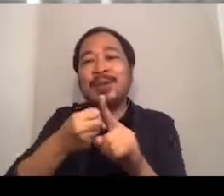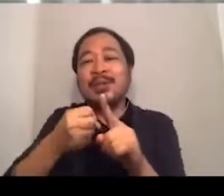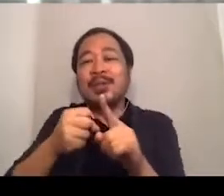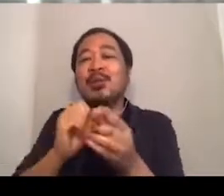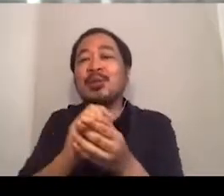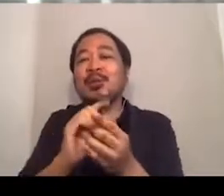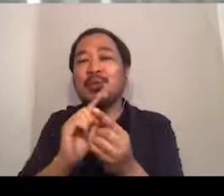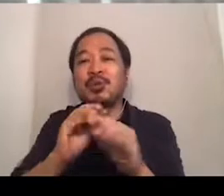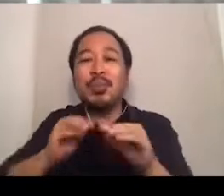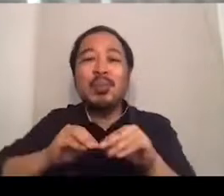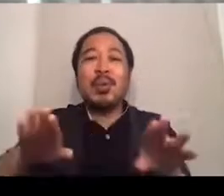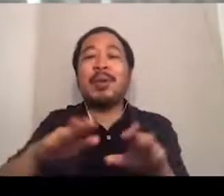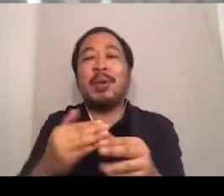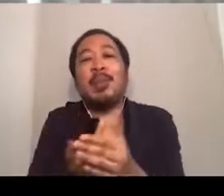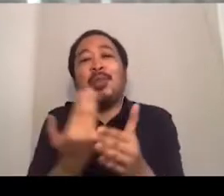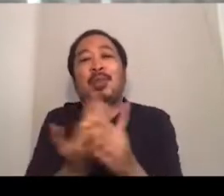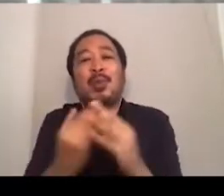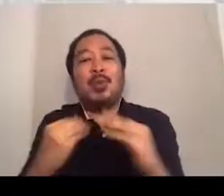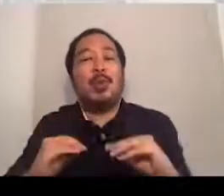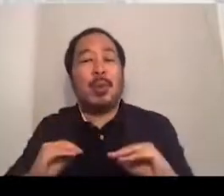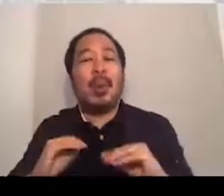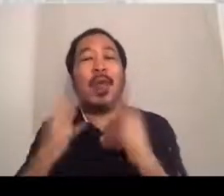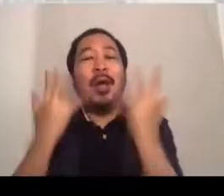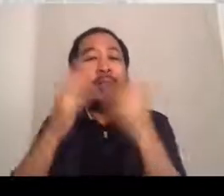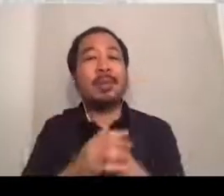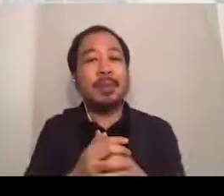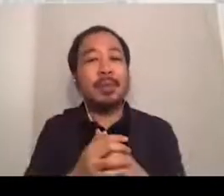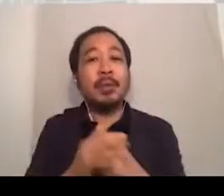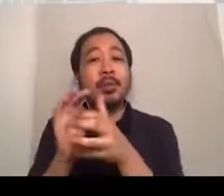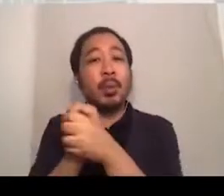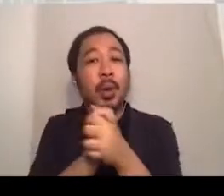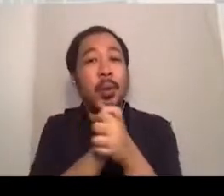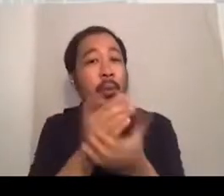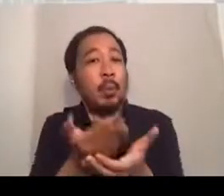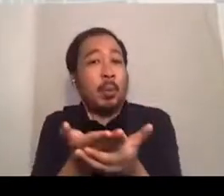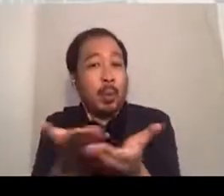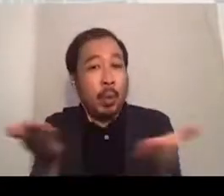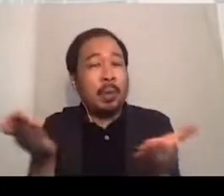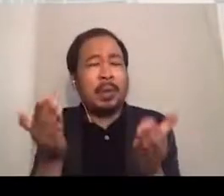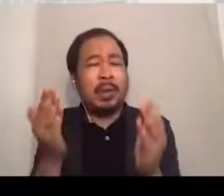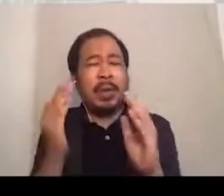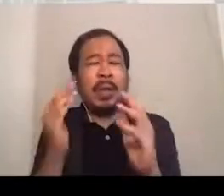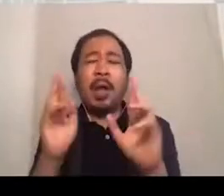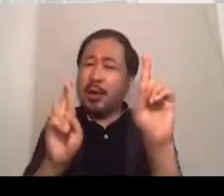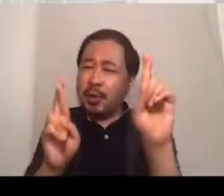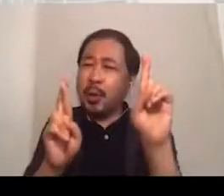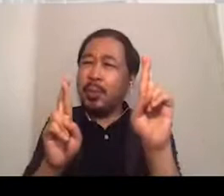Thank you so much Senator Monthian. Thank you very much and really it’s the perfect conclusion.